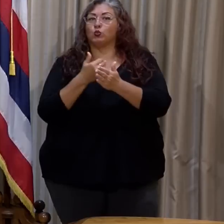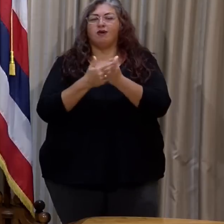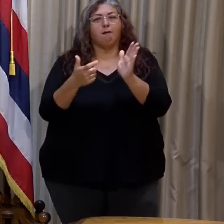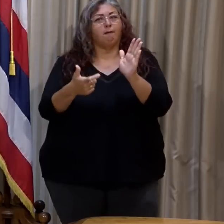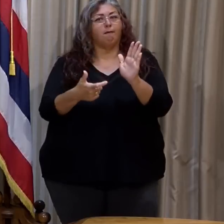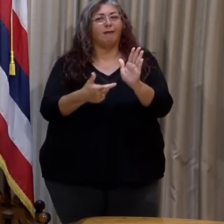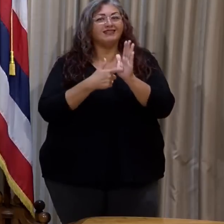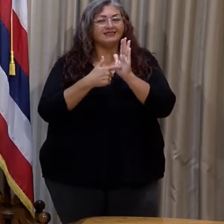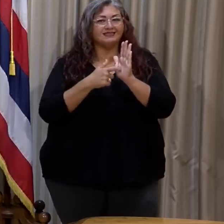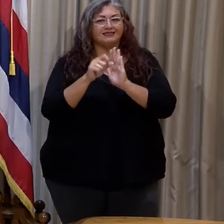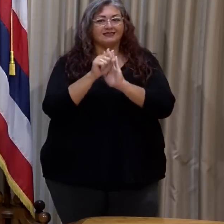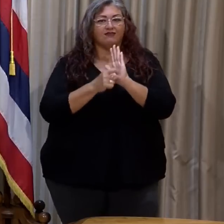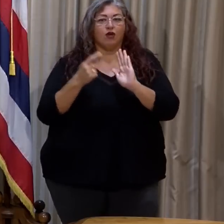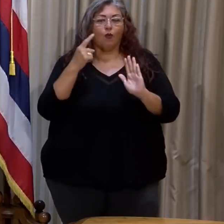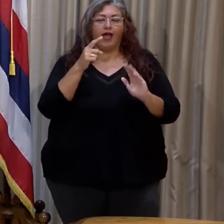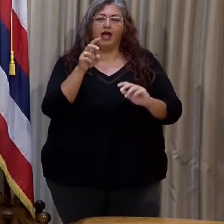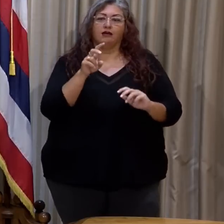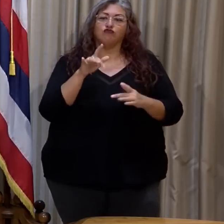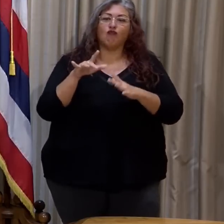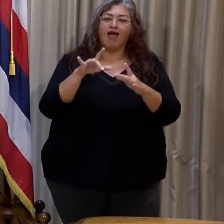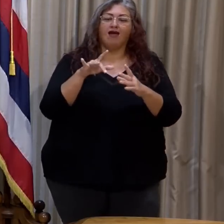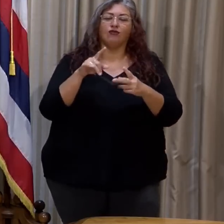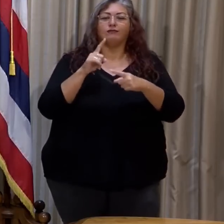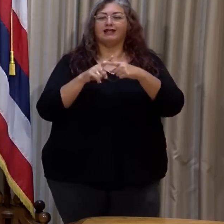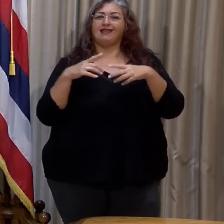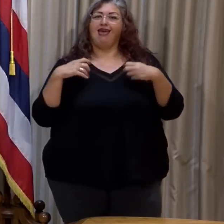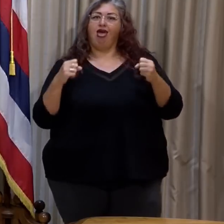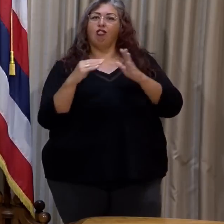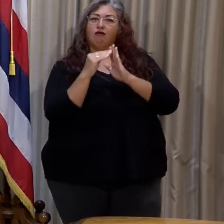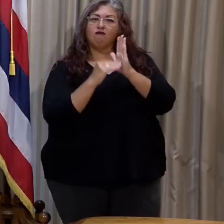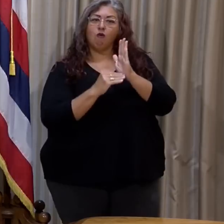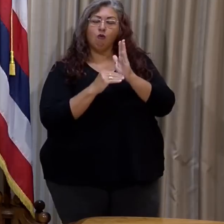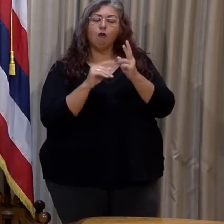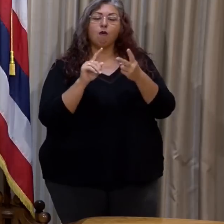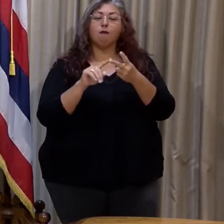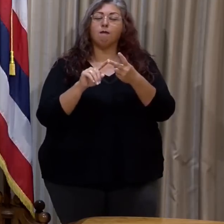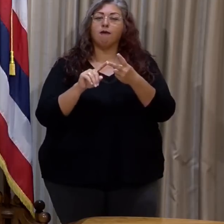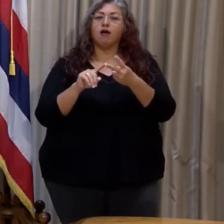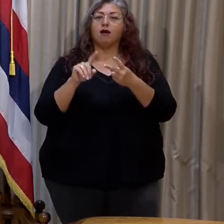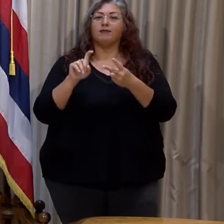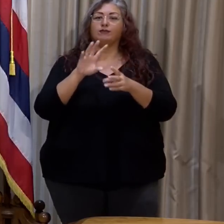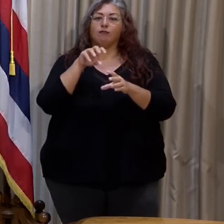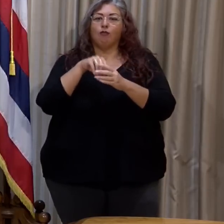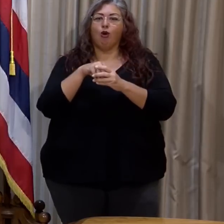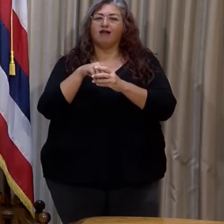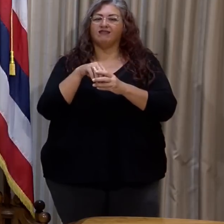THINGS. ONE, THEY ARE GOING TO COMPLETE